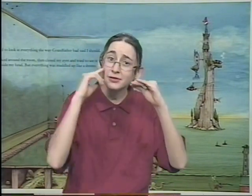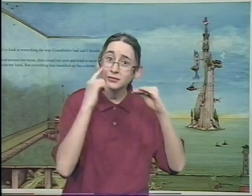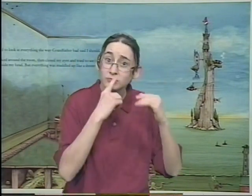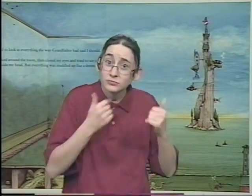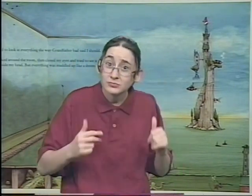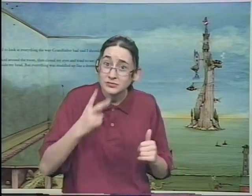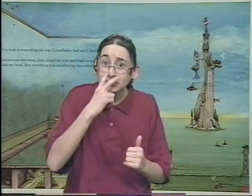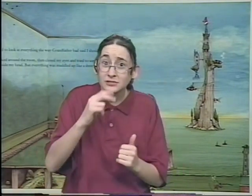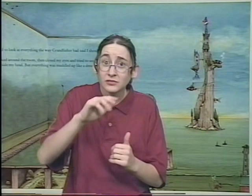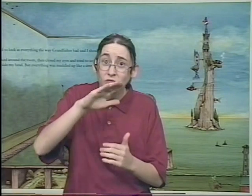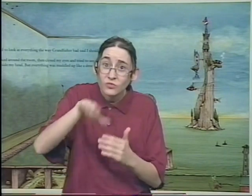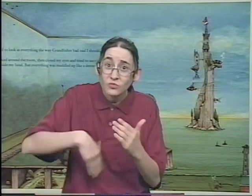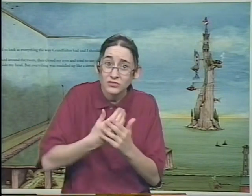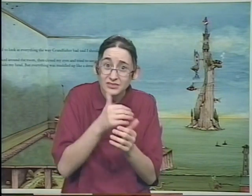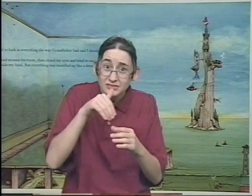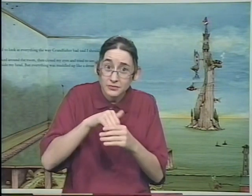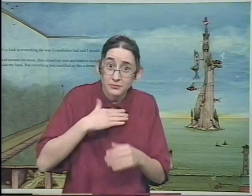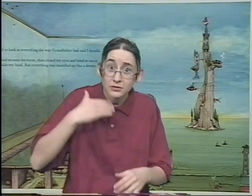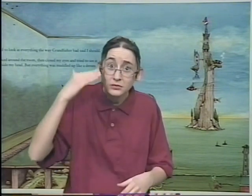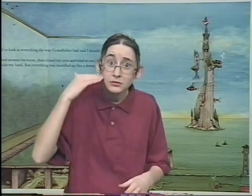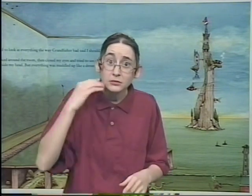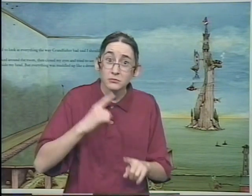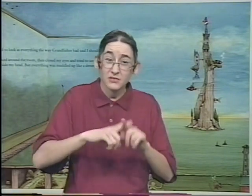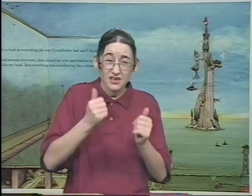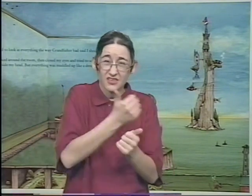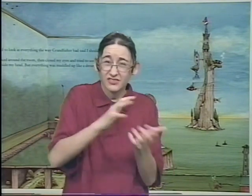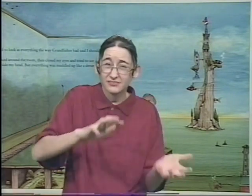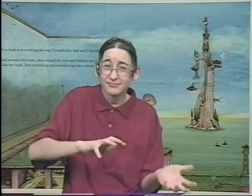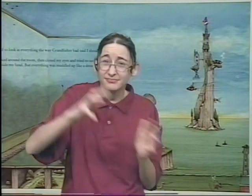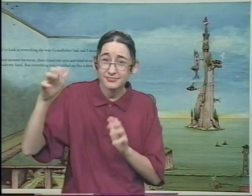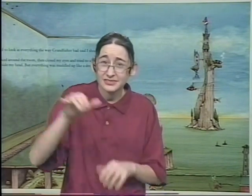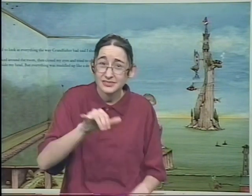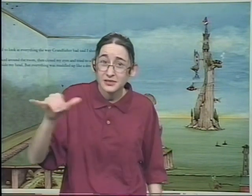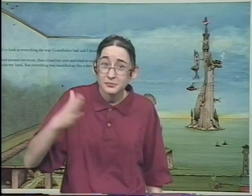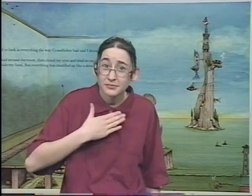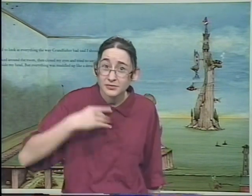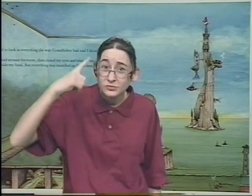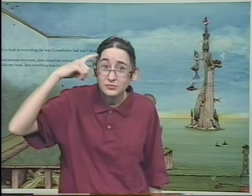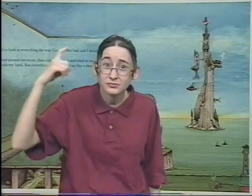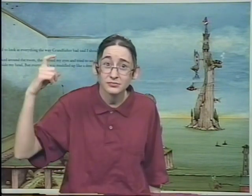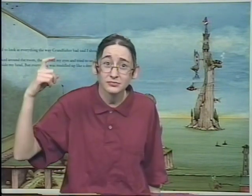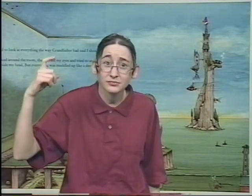I looked around the room, then closed my eyes and tried to see it all inside my head.